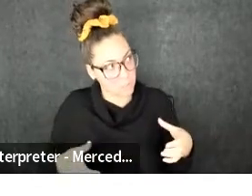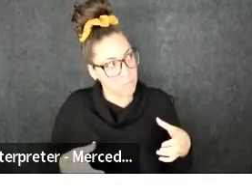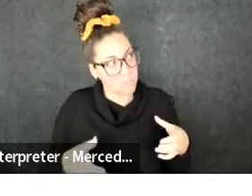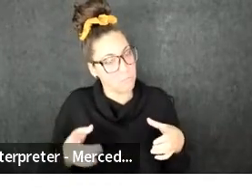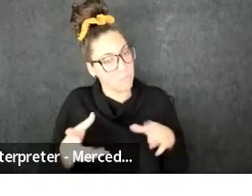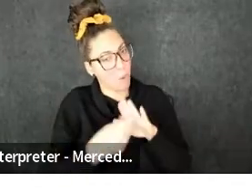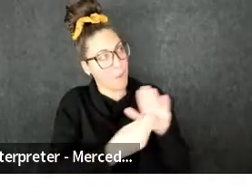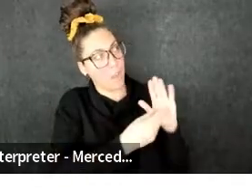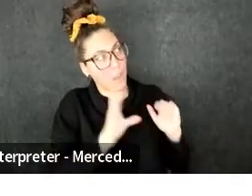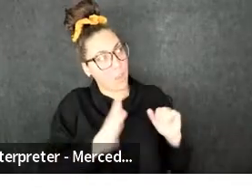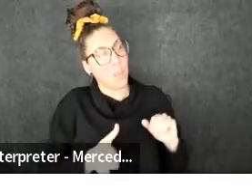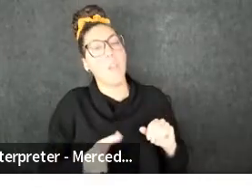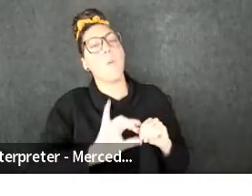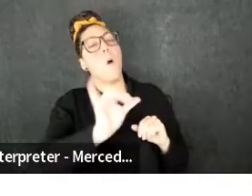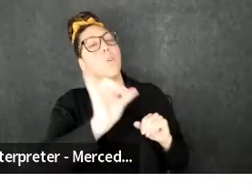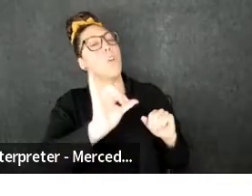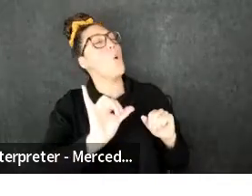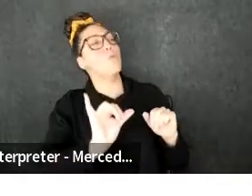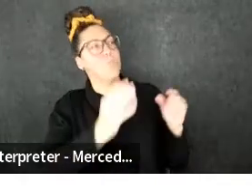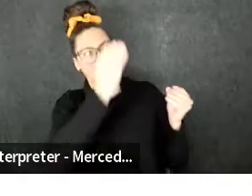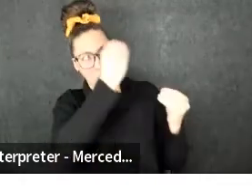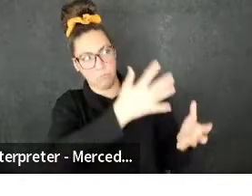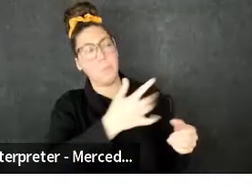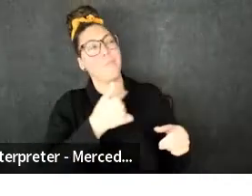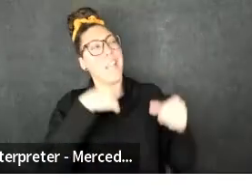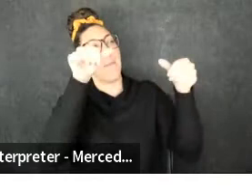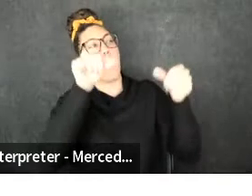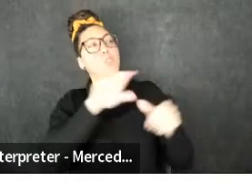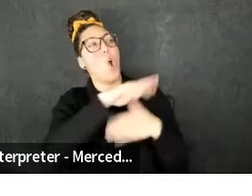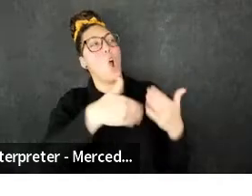And just as a best practice I post all the power points from Flex Day